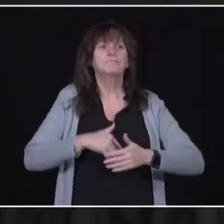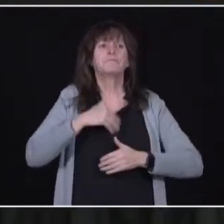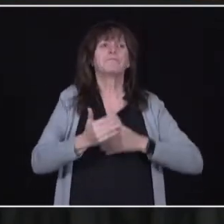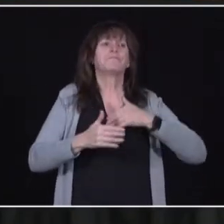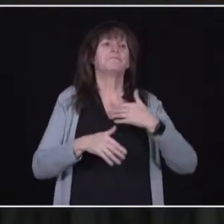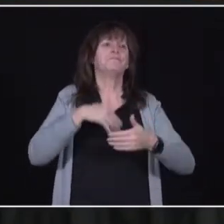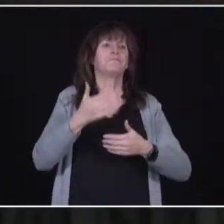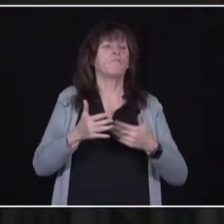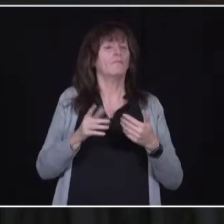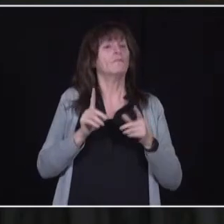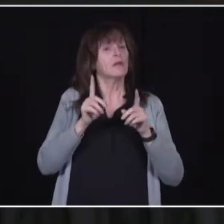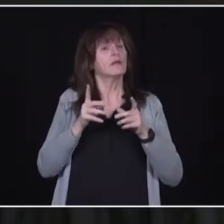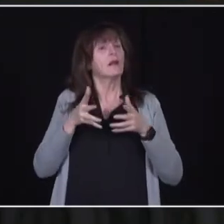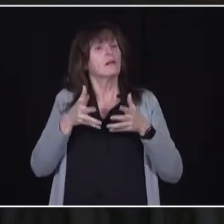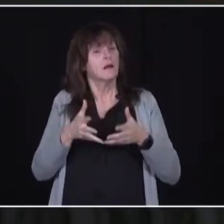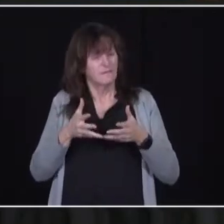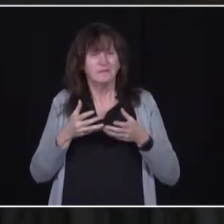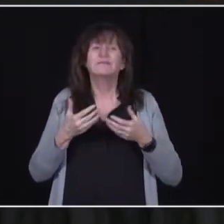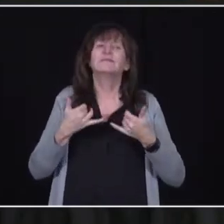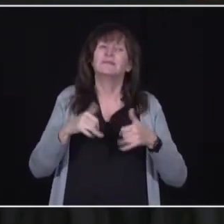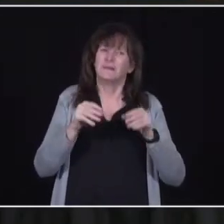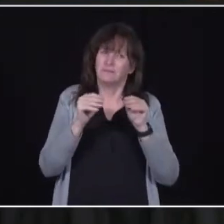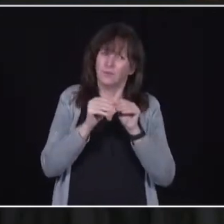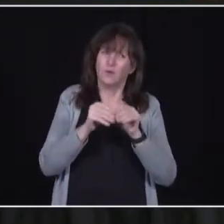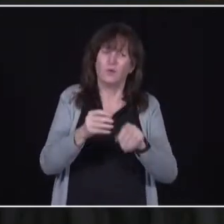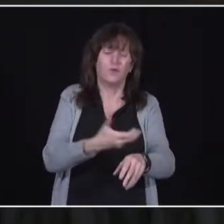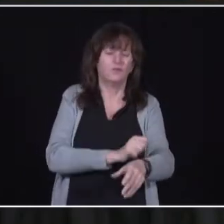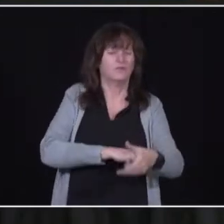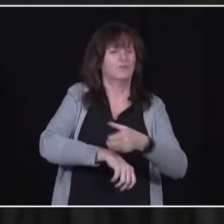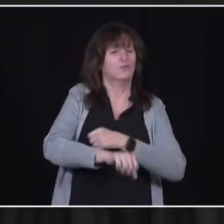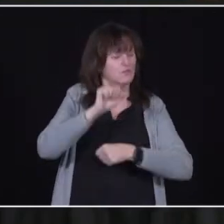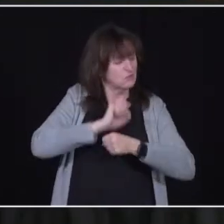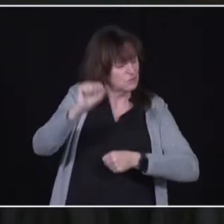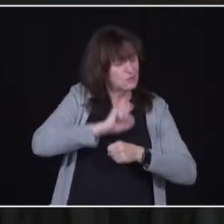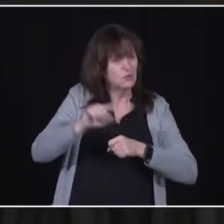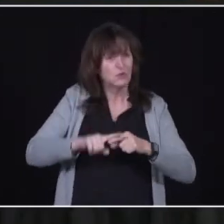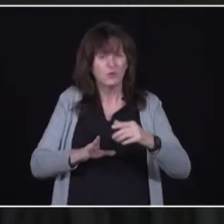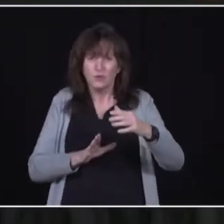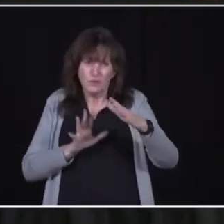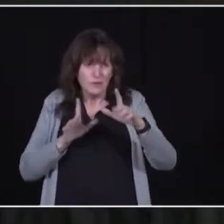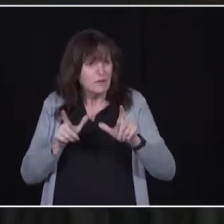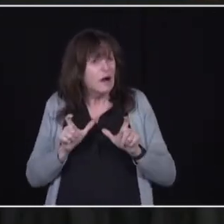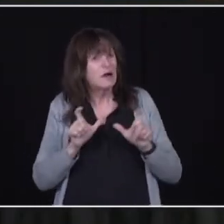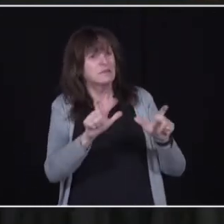in our fight against this terrible virus. And adding this needed capacity to our PSW team